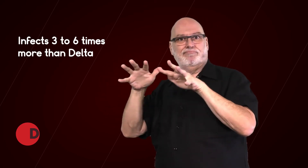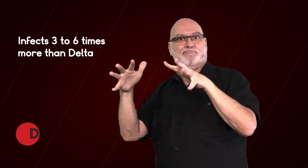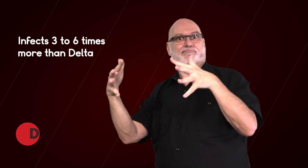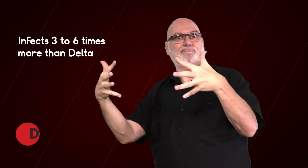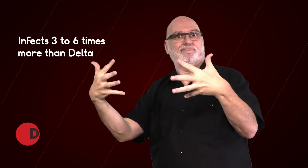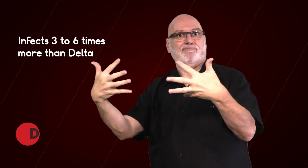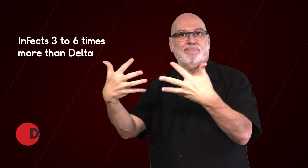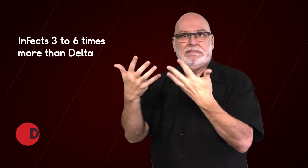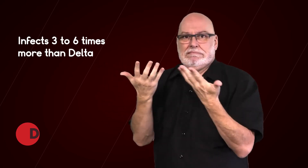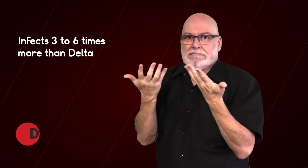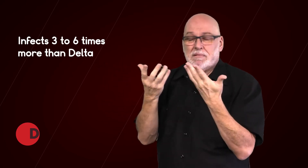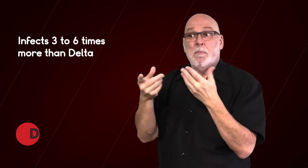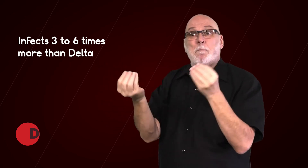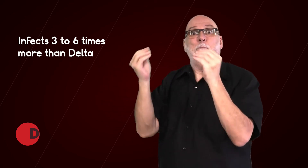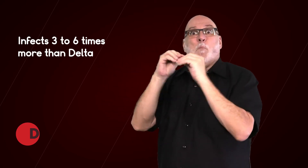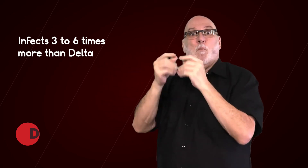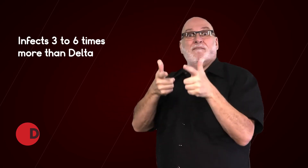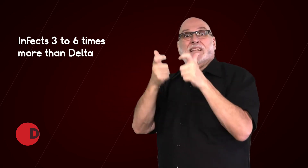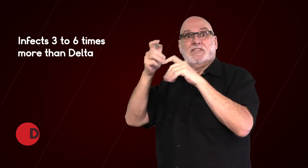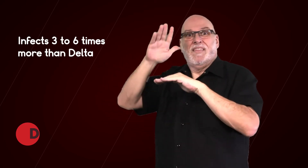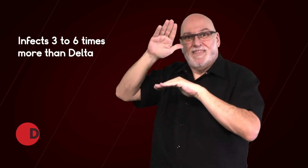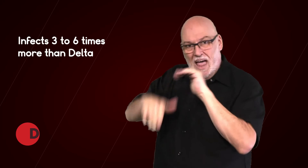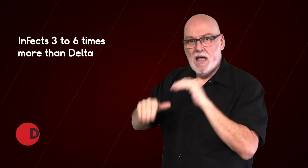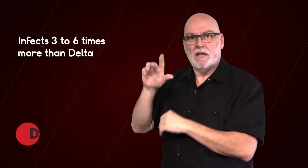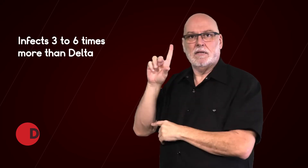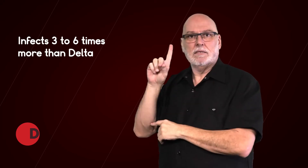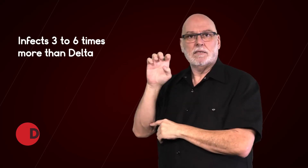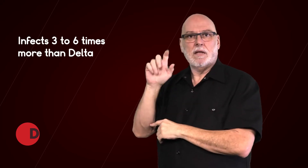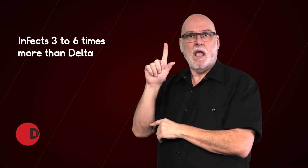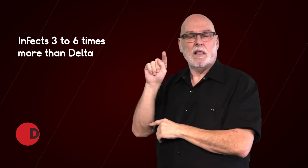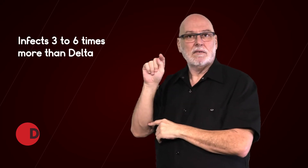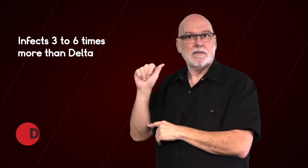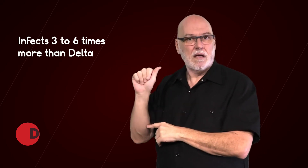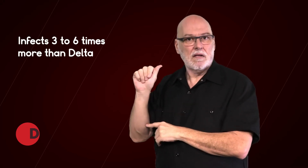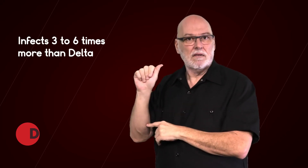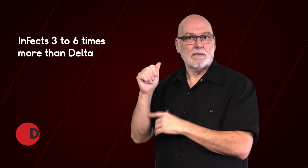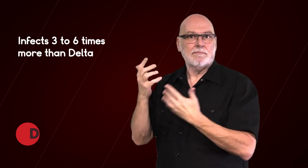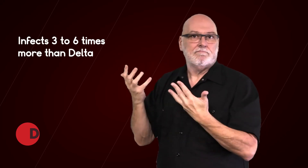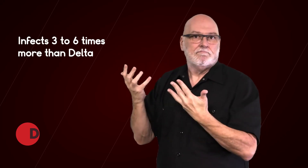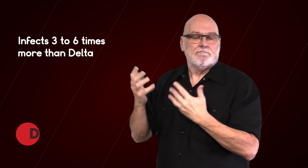faster and infect vastly more people than Delta.